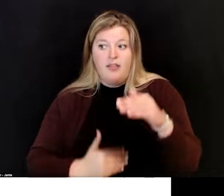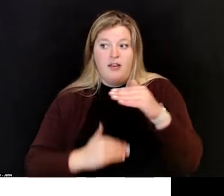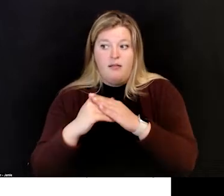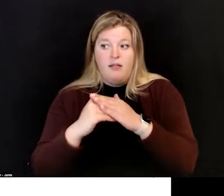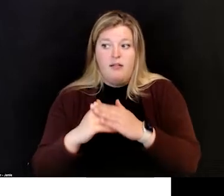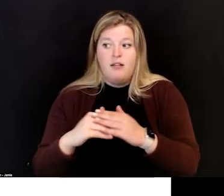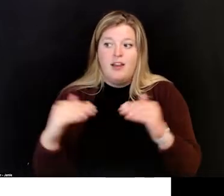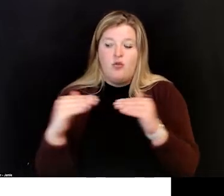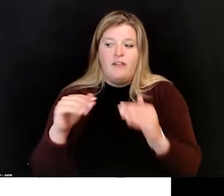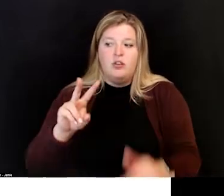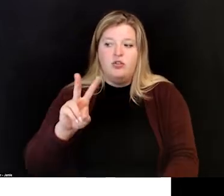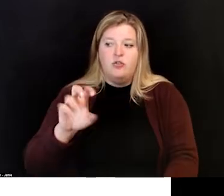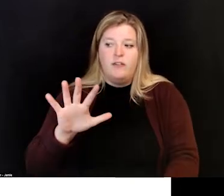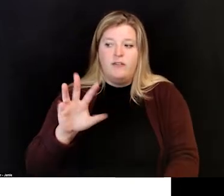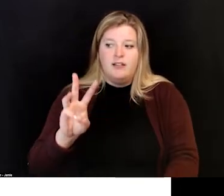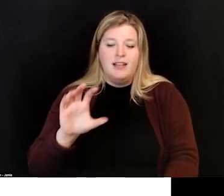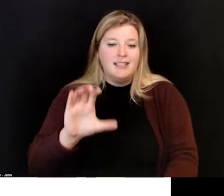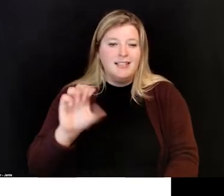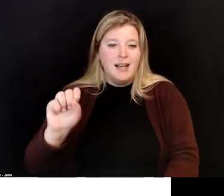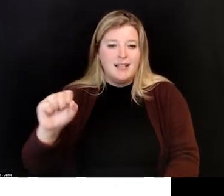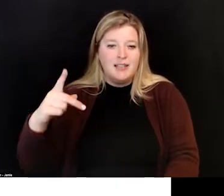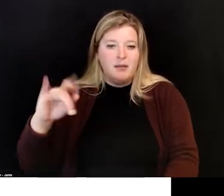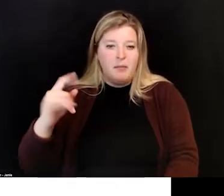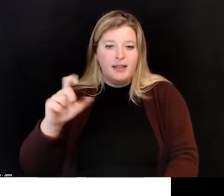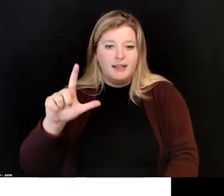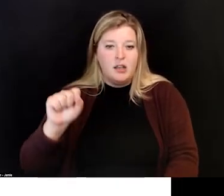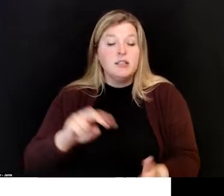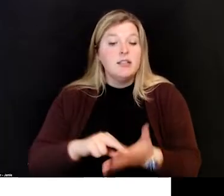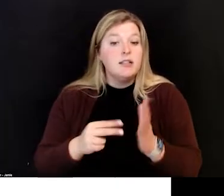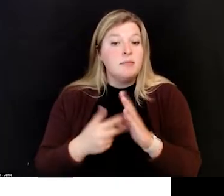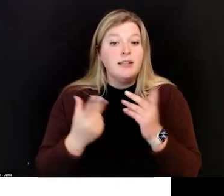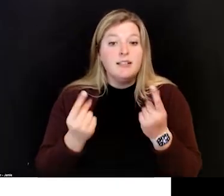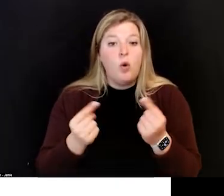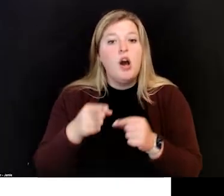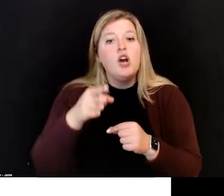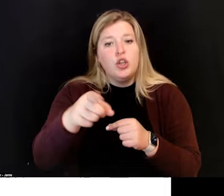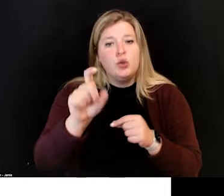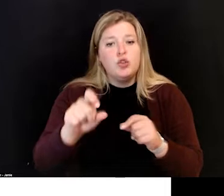Now, what that very simply translates to is, you should be able to zoom to 400%